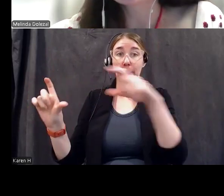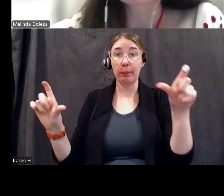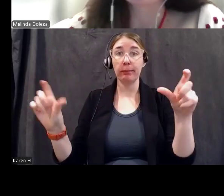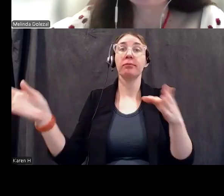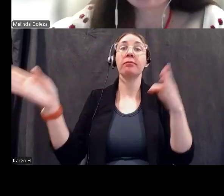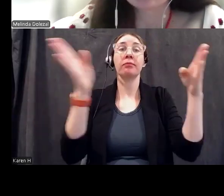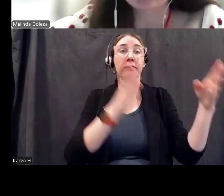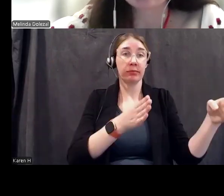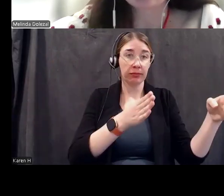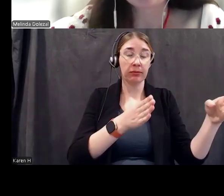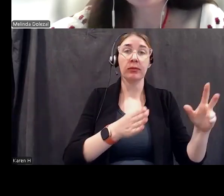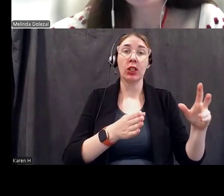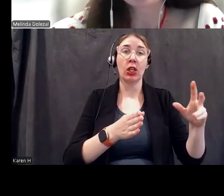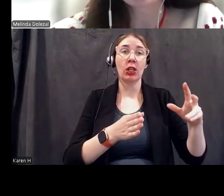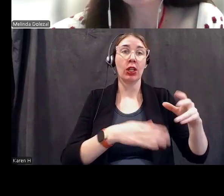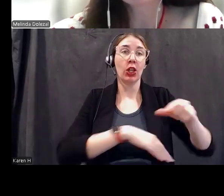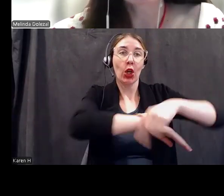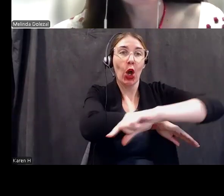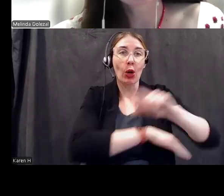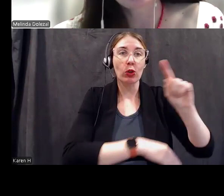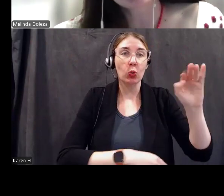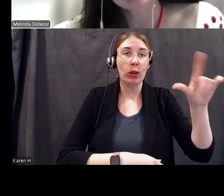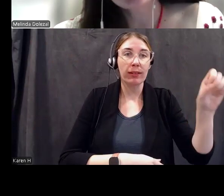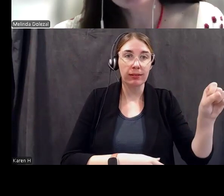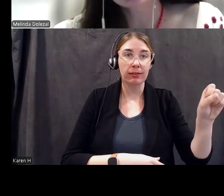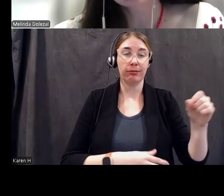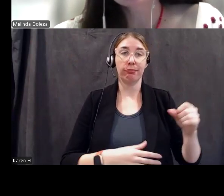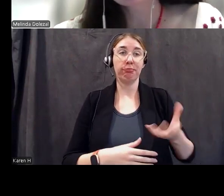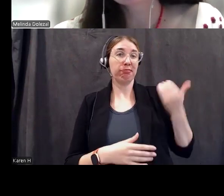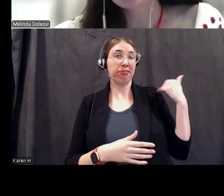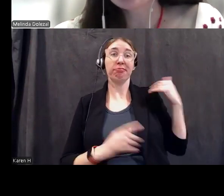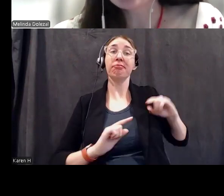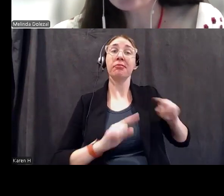One time I went to an event for vocational rehabilitation just to show some examples